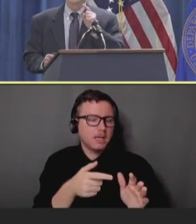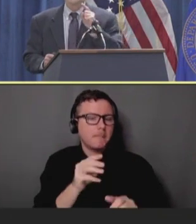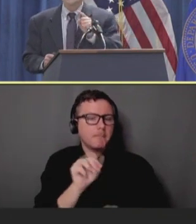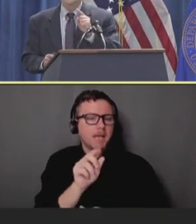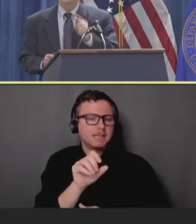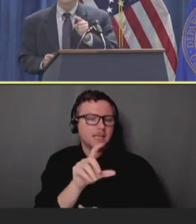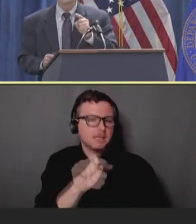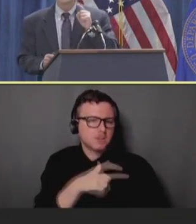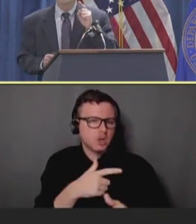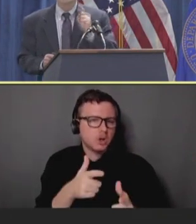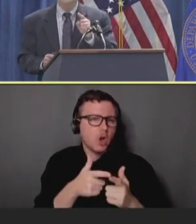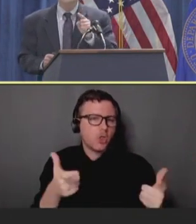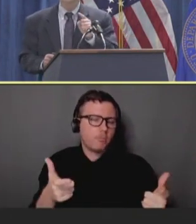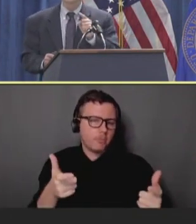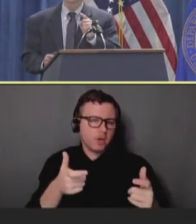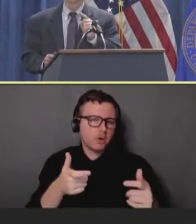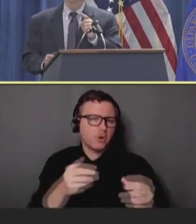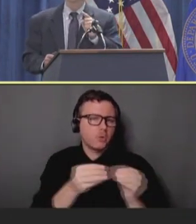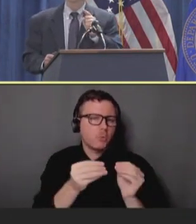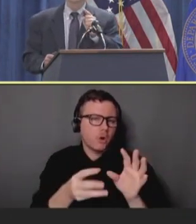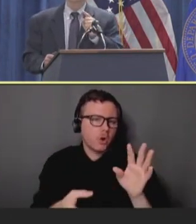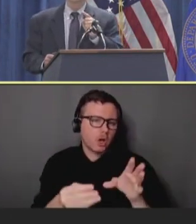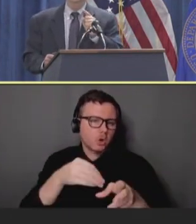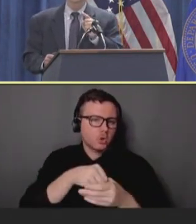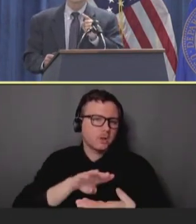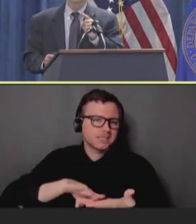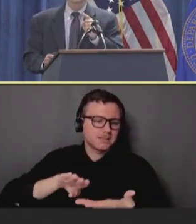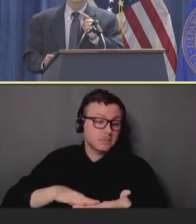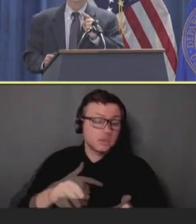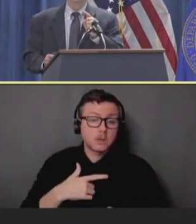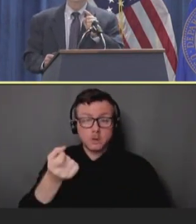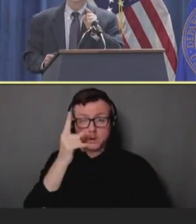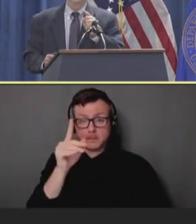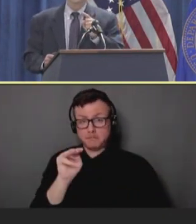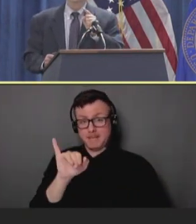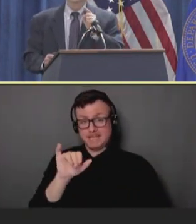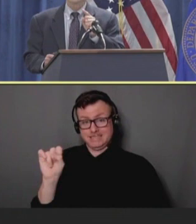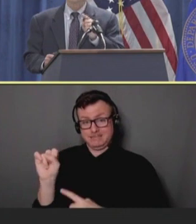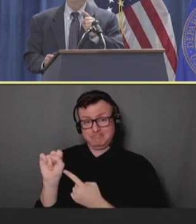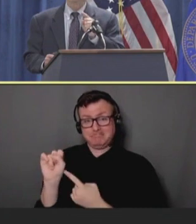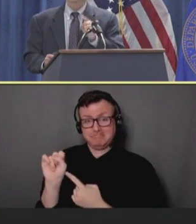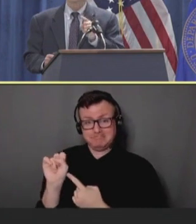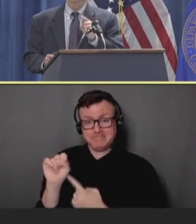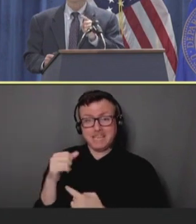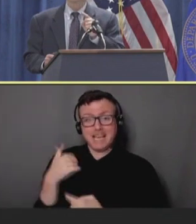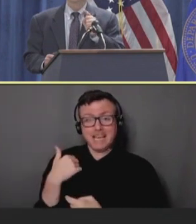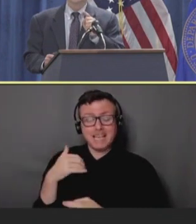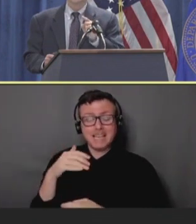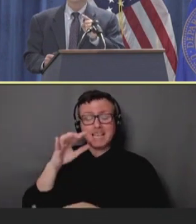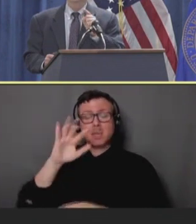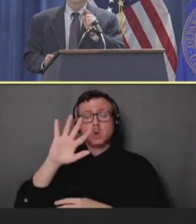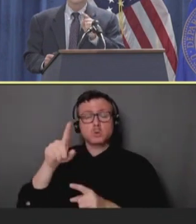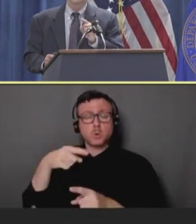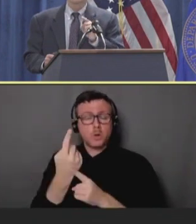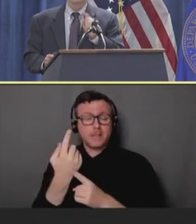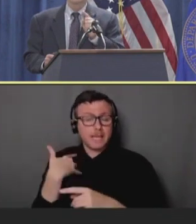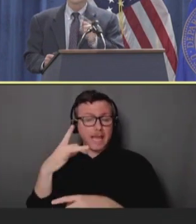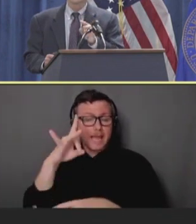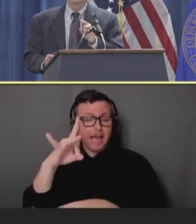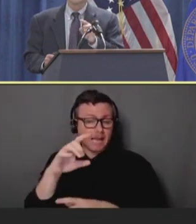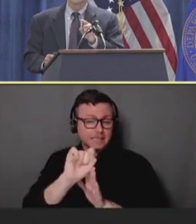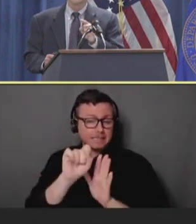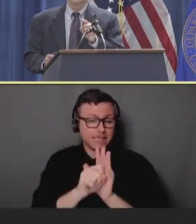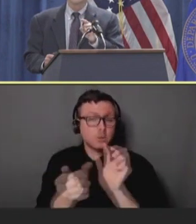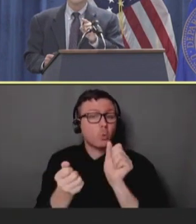To this point, amazingly, Mississippi is one of eight states with a Republican governor